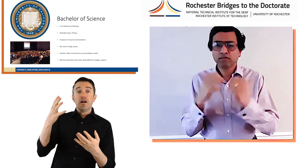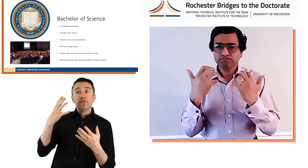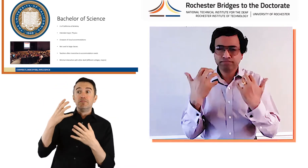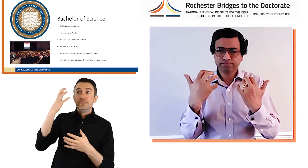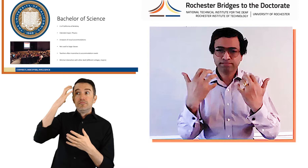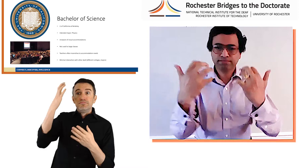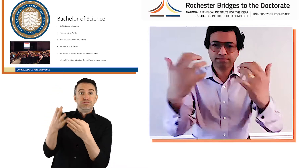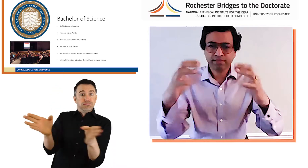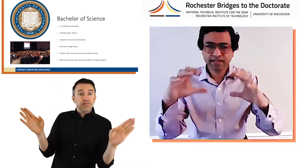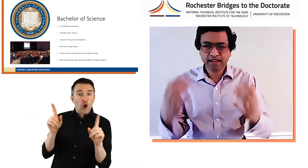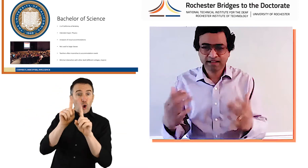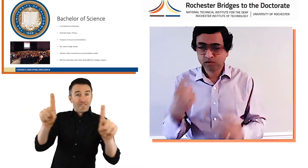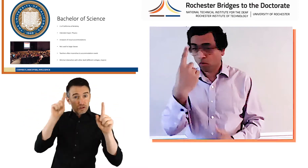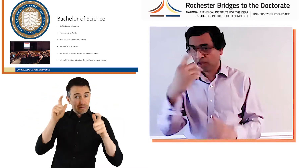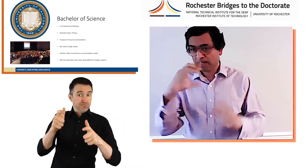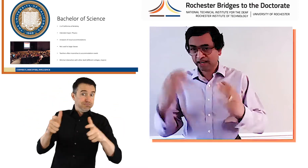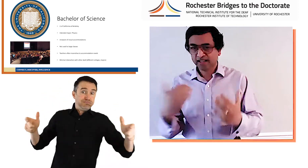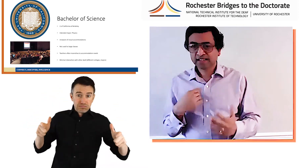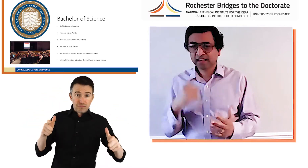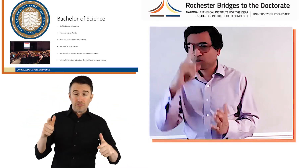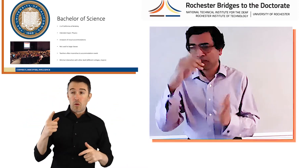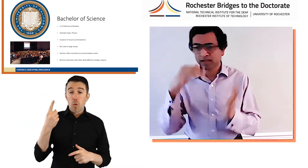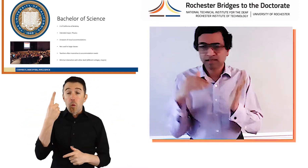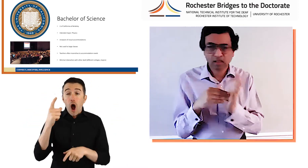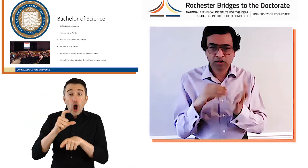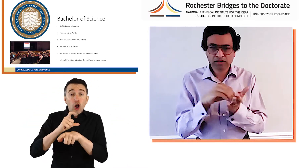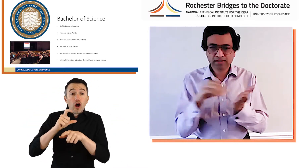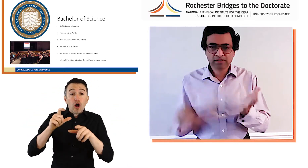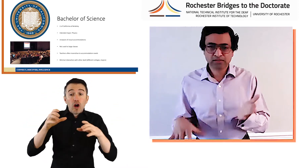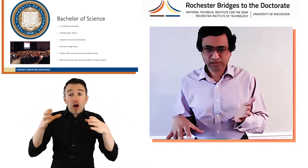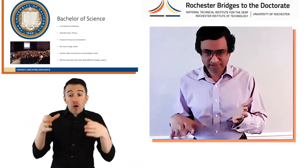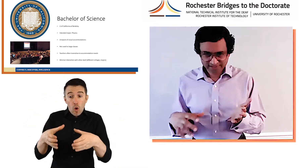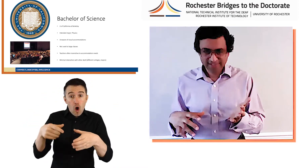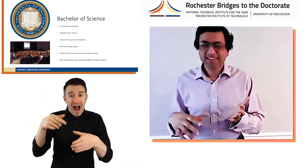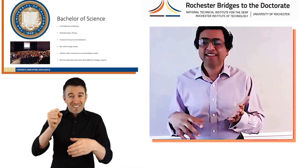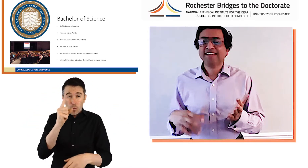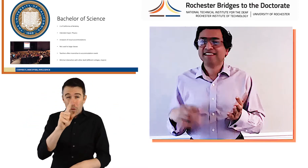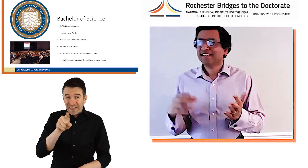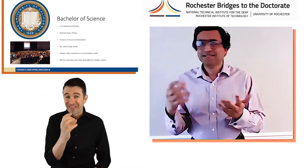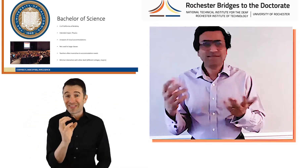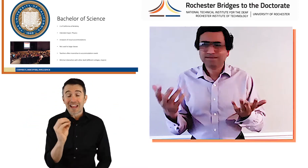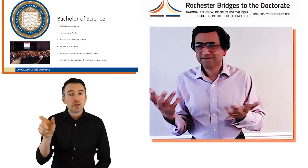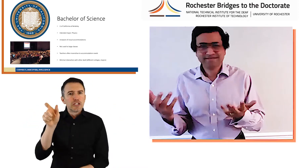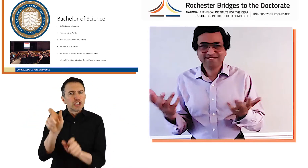this is, of course, a very large college with huge classes. One of my classes had 1,000 students in it